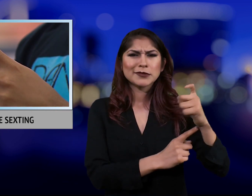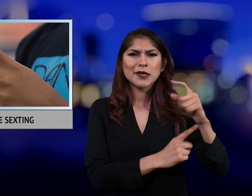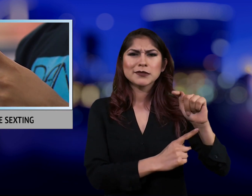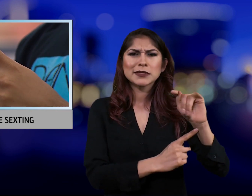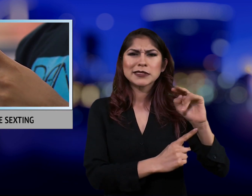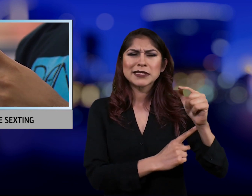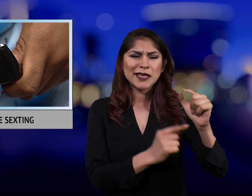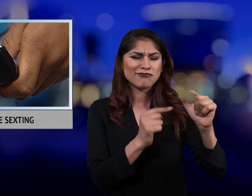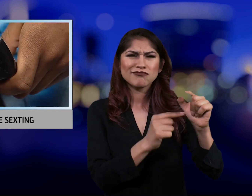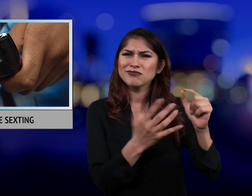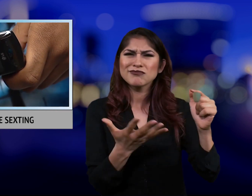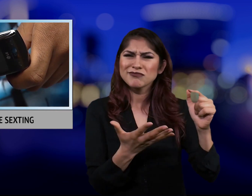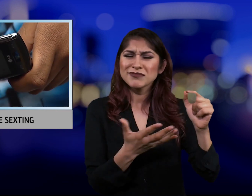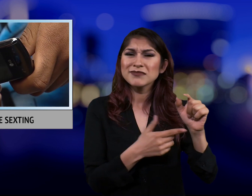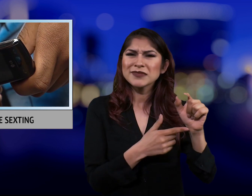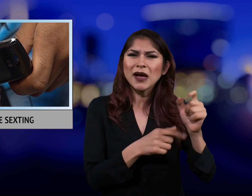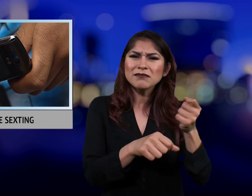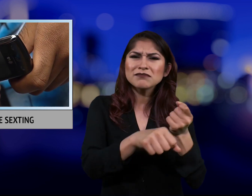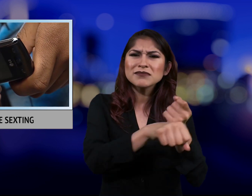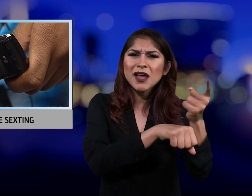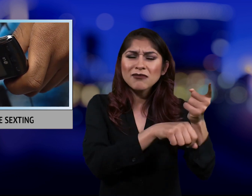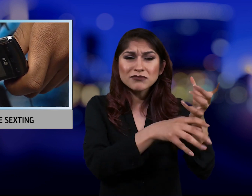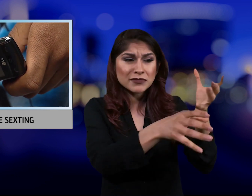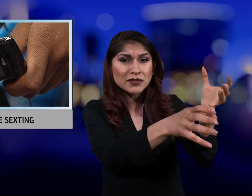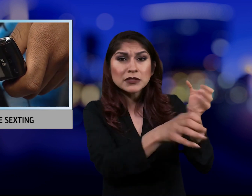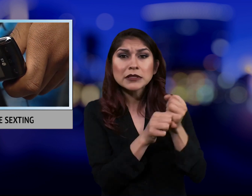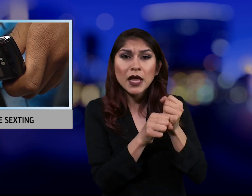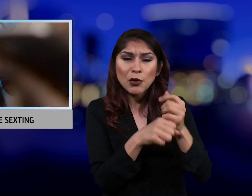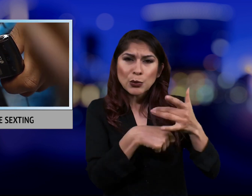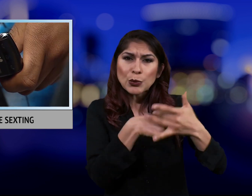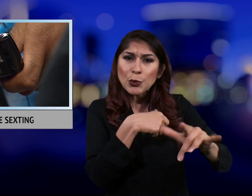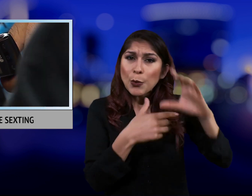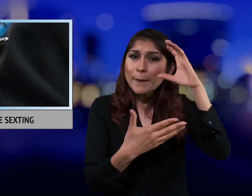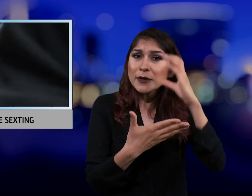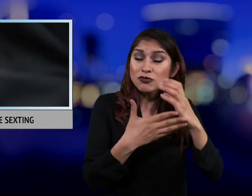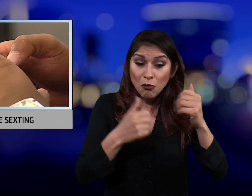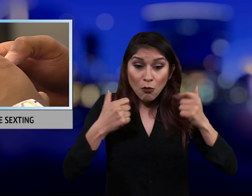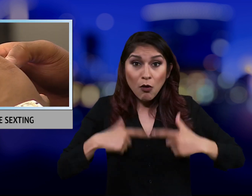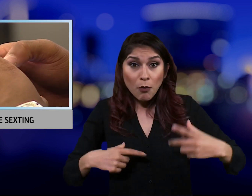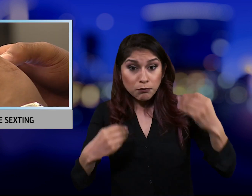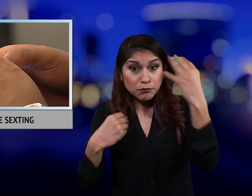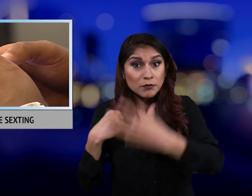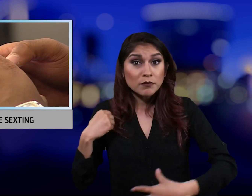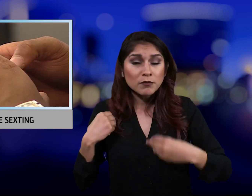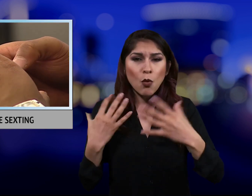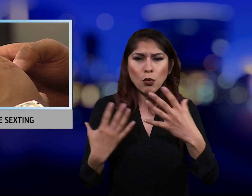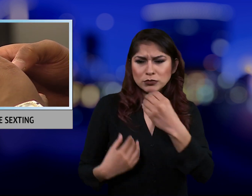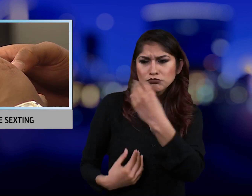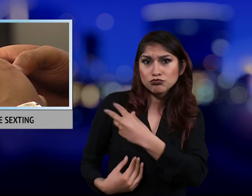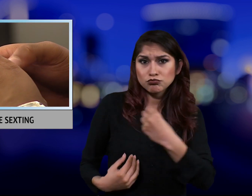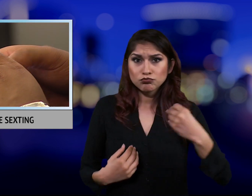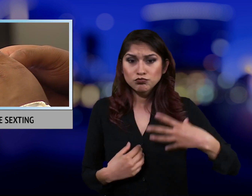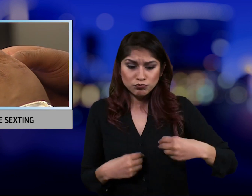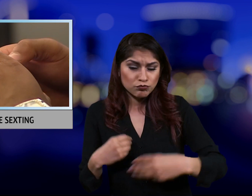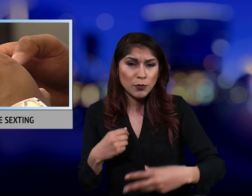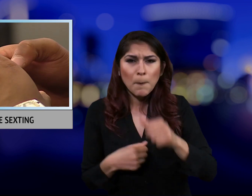Sexting is defined as "the sending or receiving of nude or semi-nude images or sexually explicit